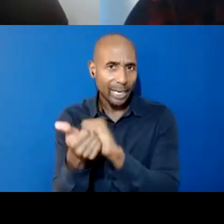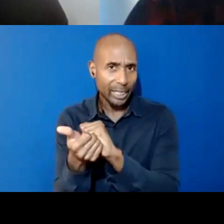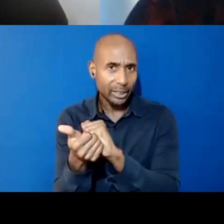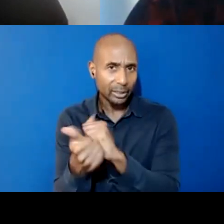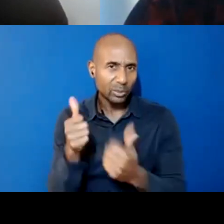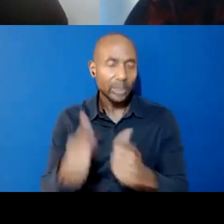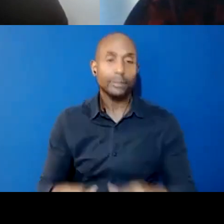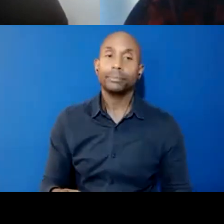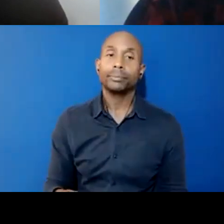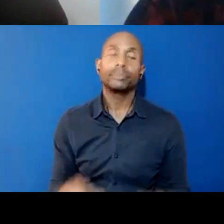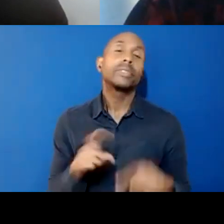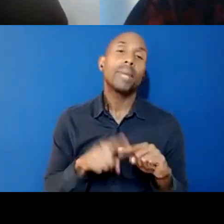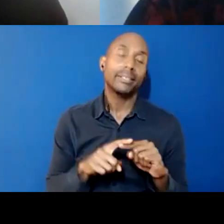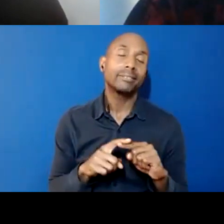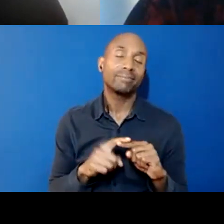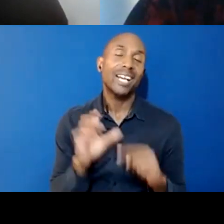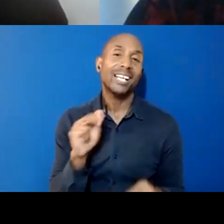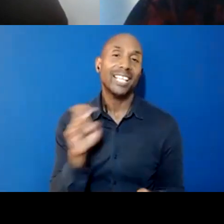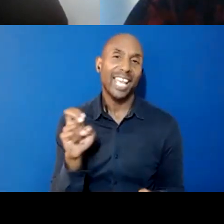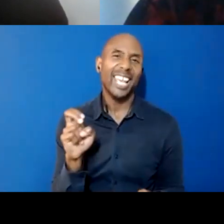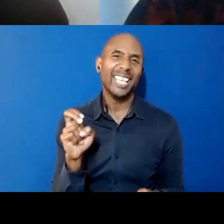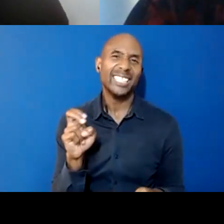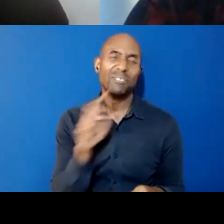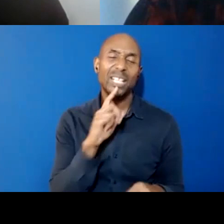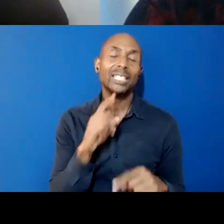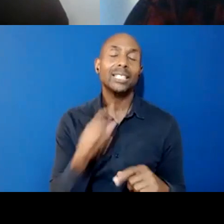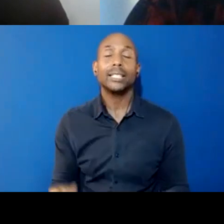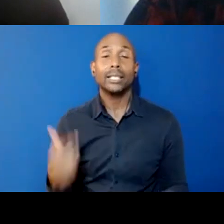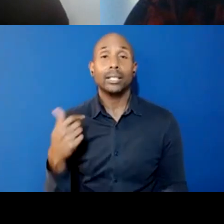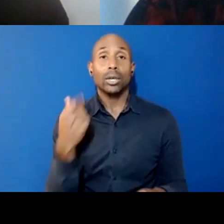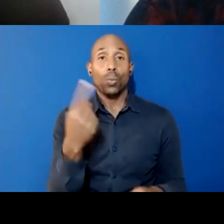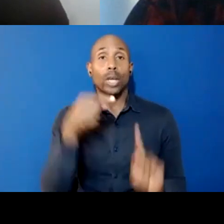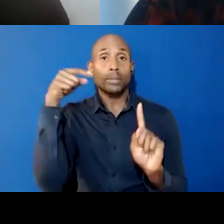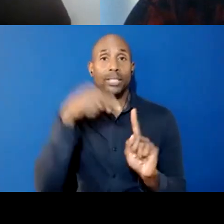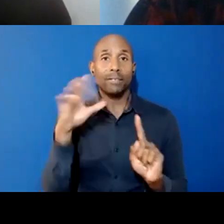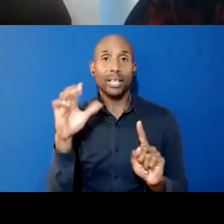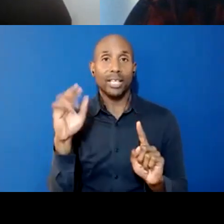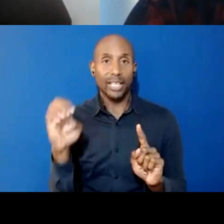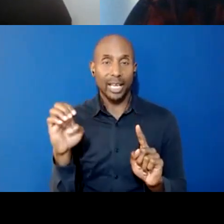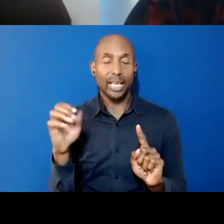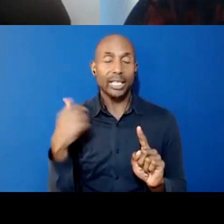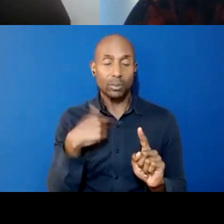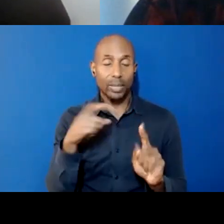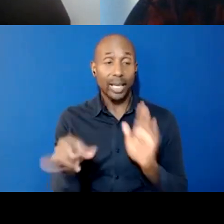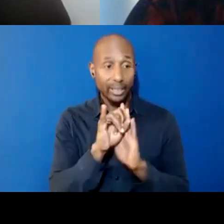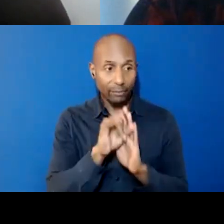This was a specific case where we identified a need and determined that we had funds that we could pay for it.